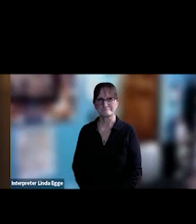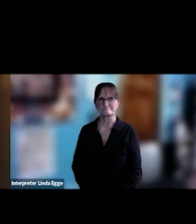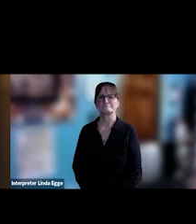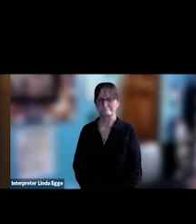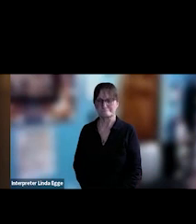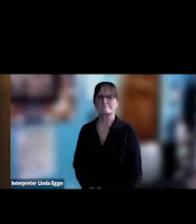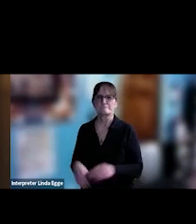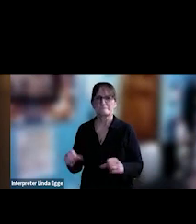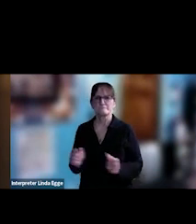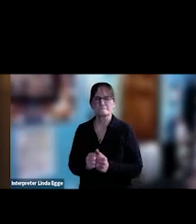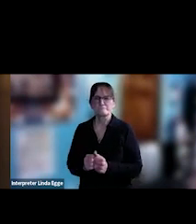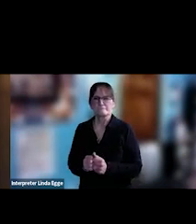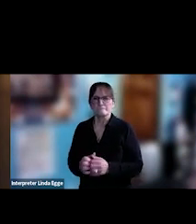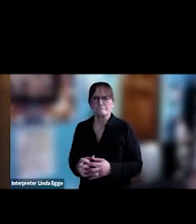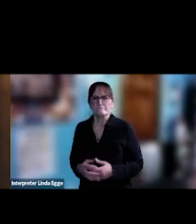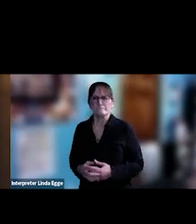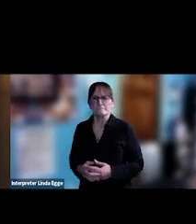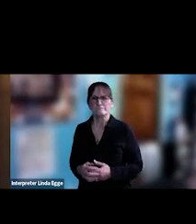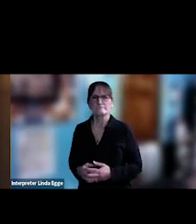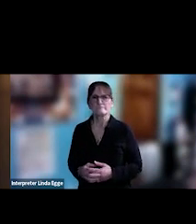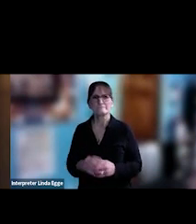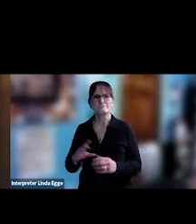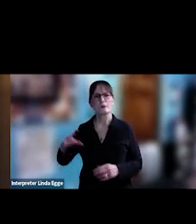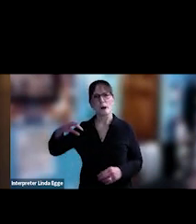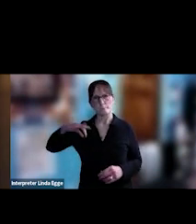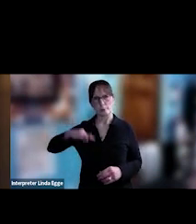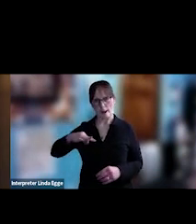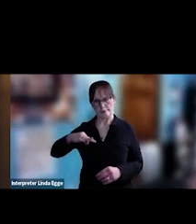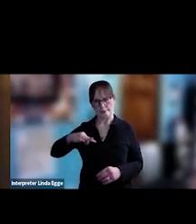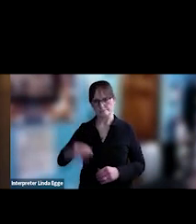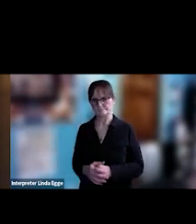So applying, as I mentioned,